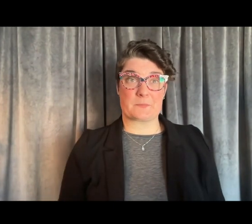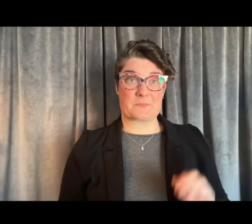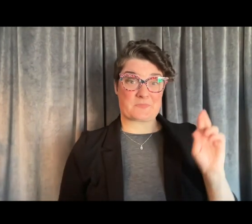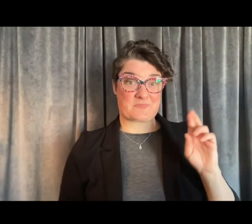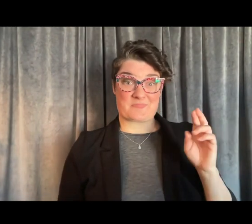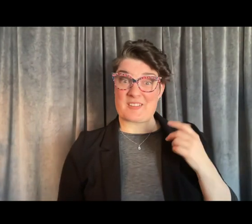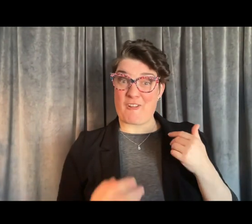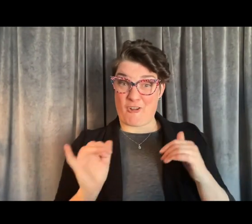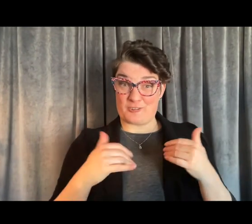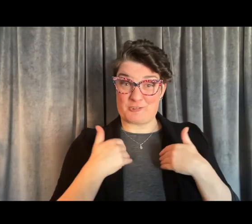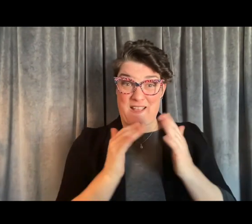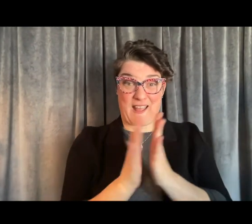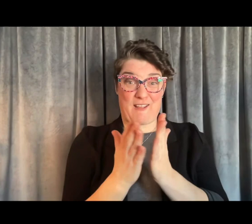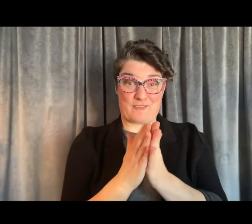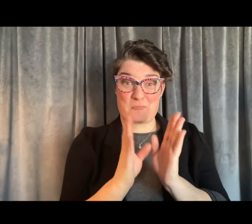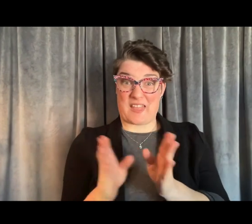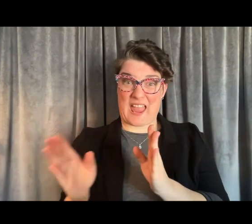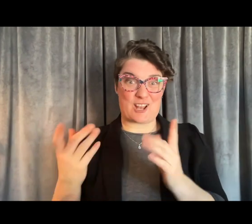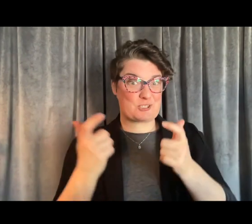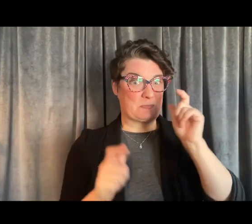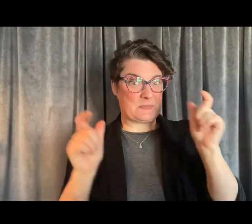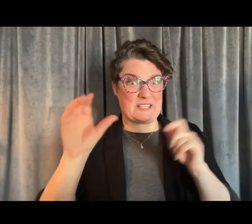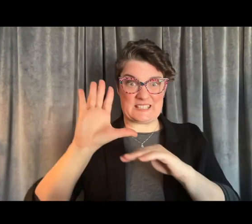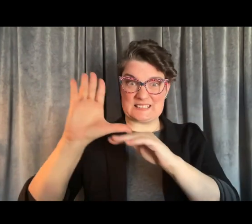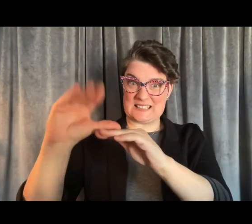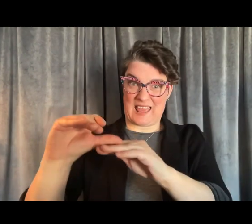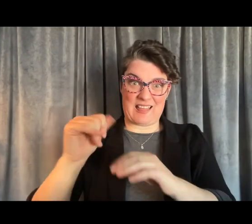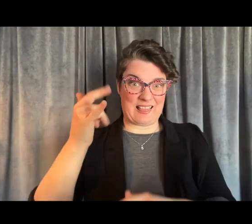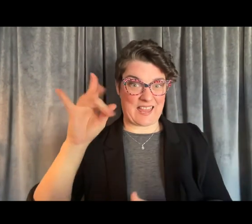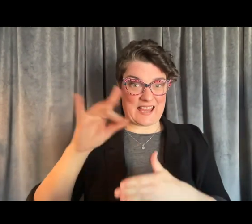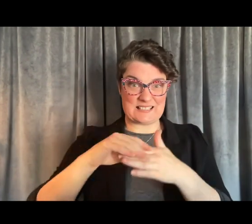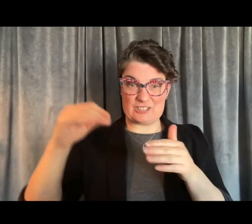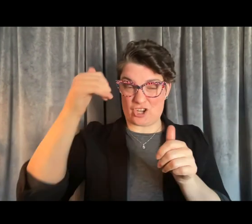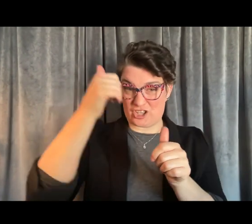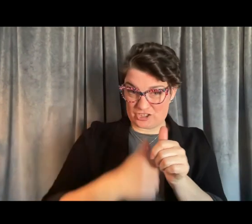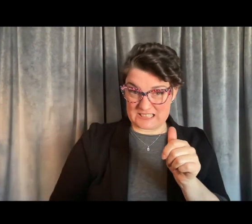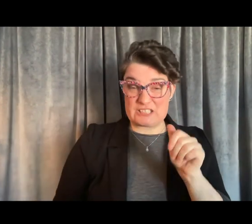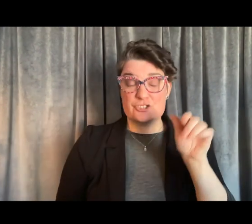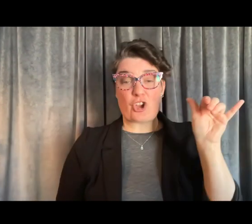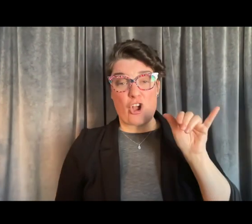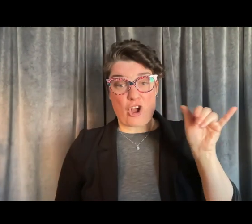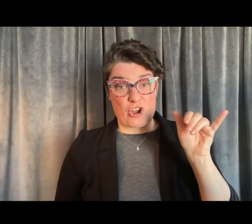Rebekah: We have the planners on a mega-mega sale, $18 a piece, and